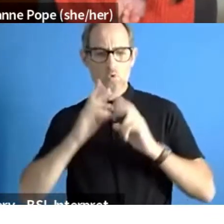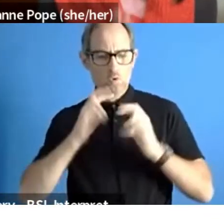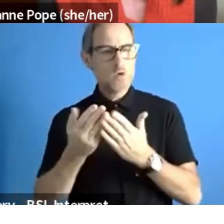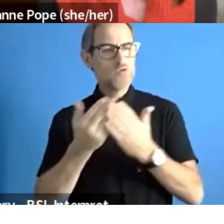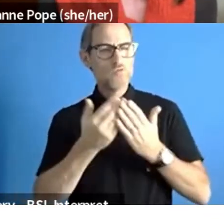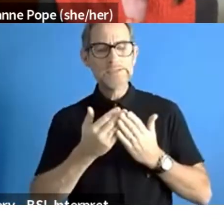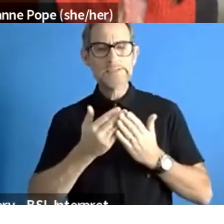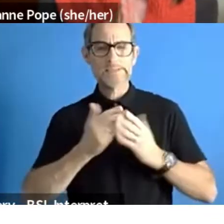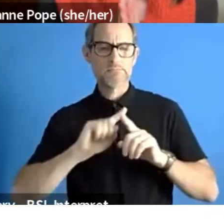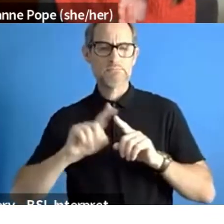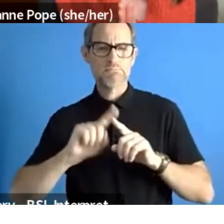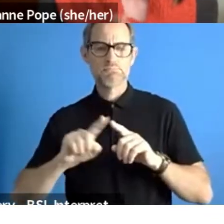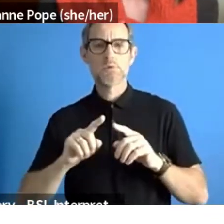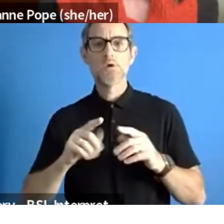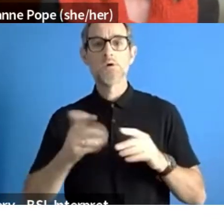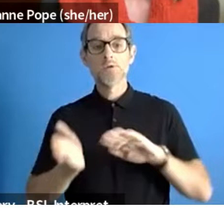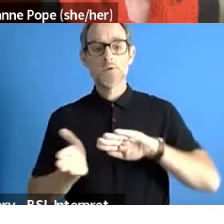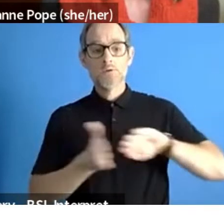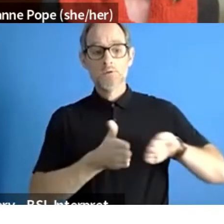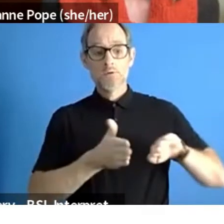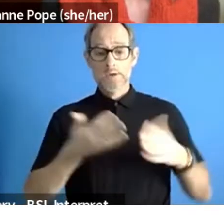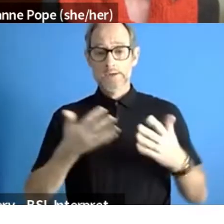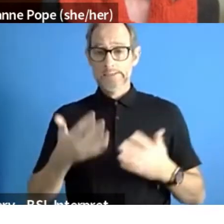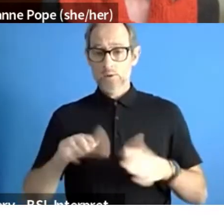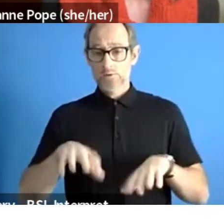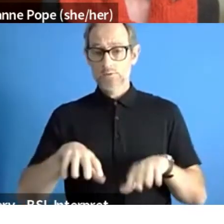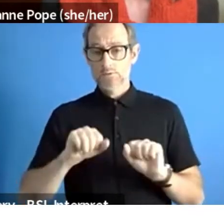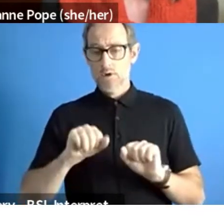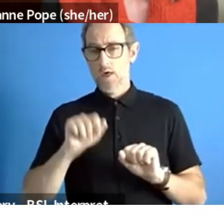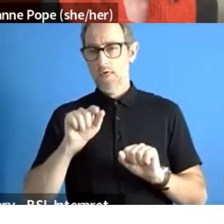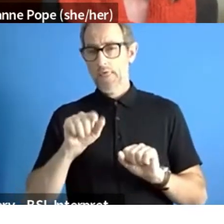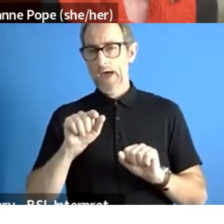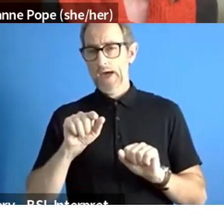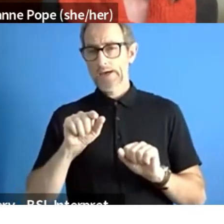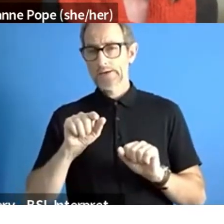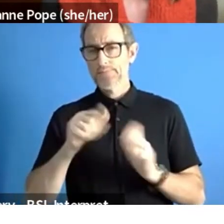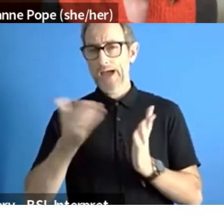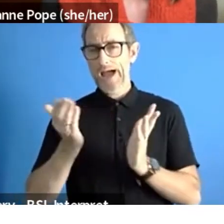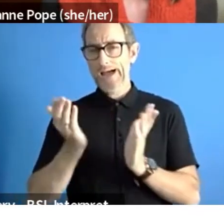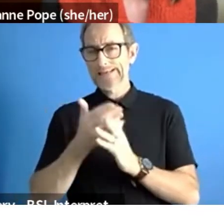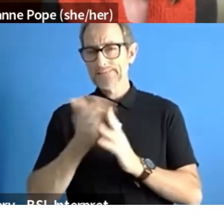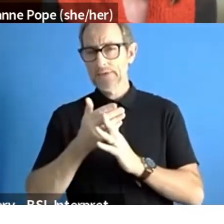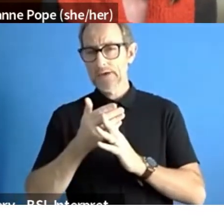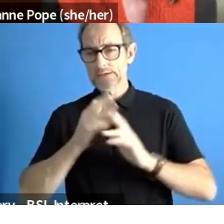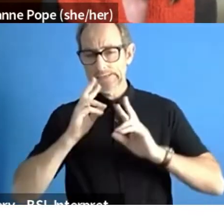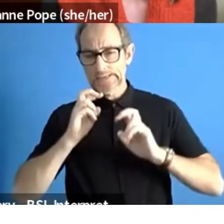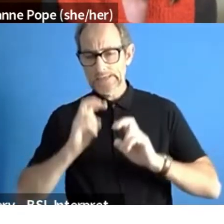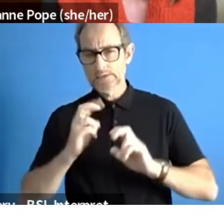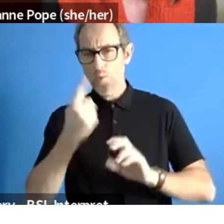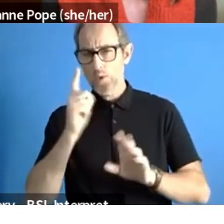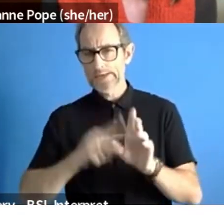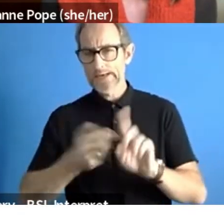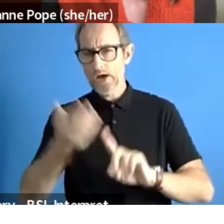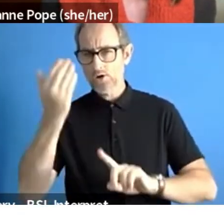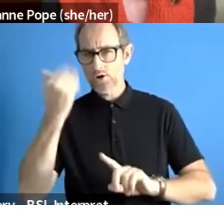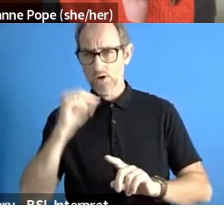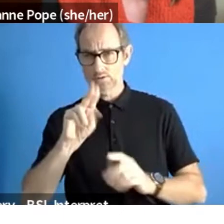nearly a year since we started our accessibility journey in earnest so